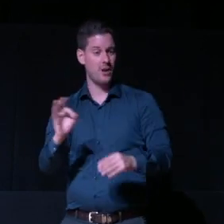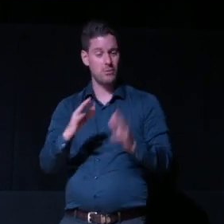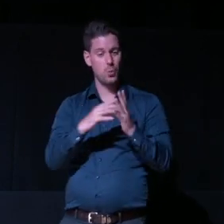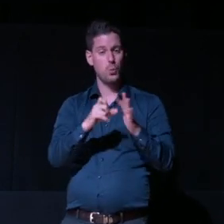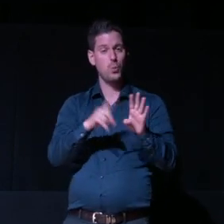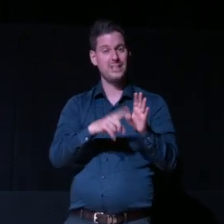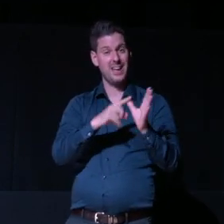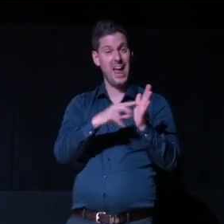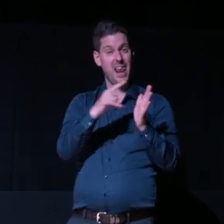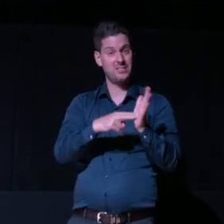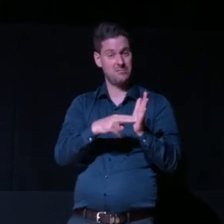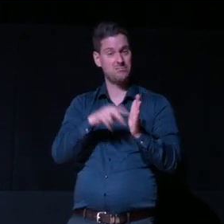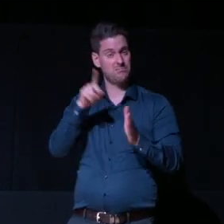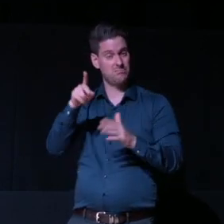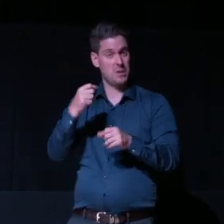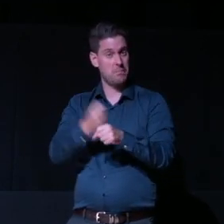But when I watch them now I